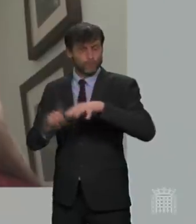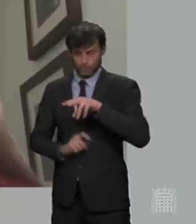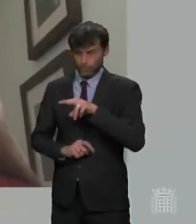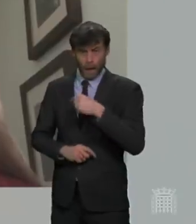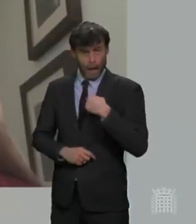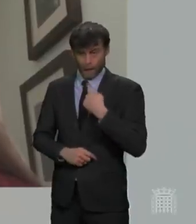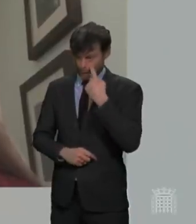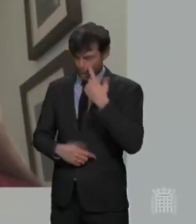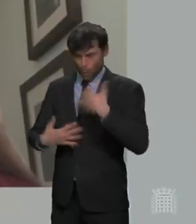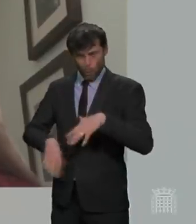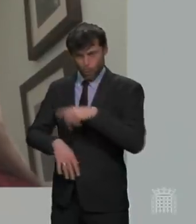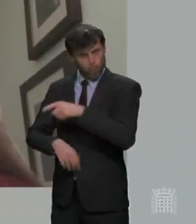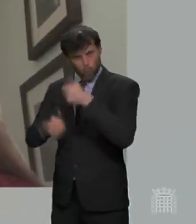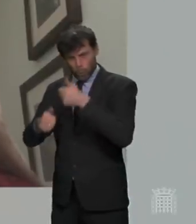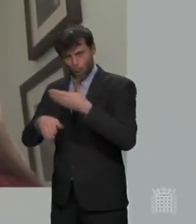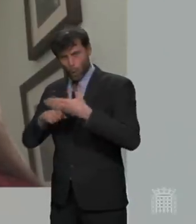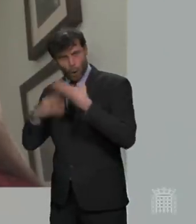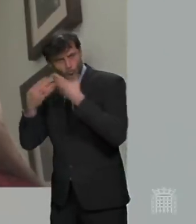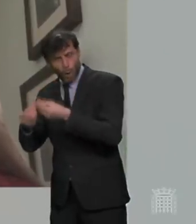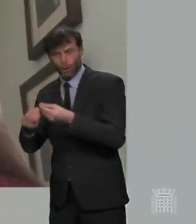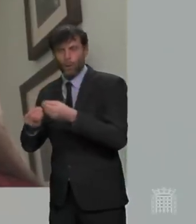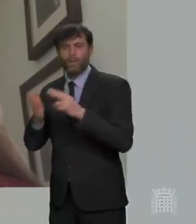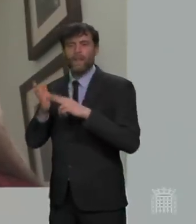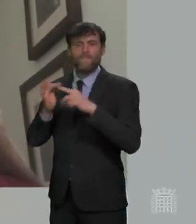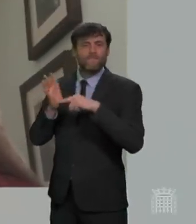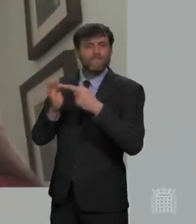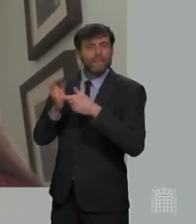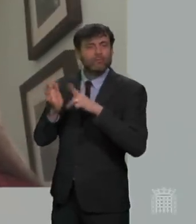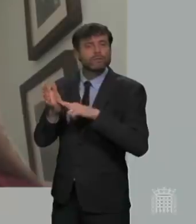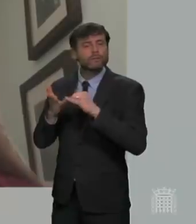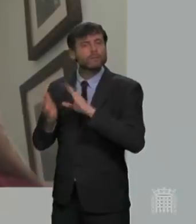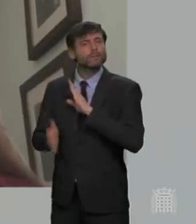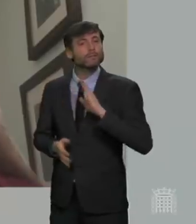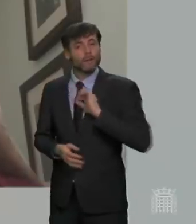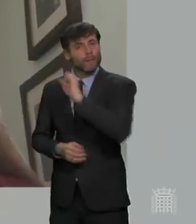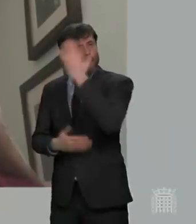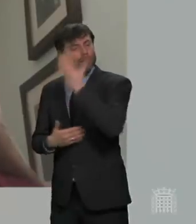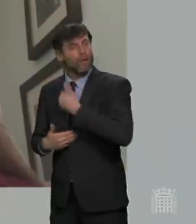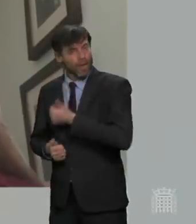people, including veterans, with their mental health. Does my right hon. Friend agree that,